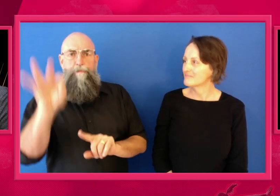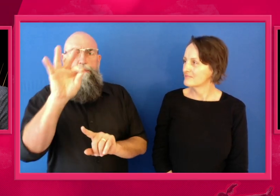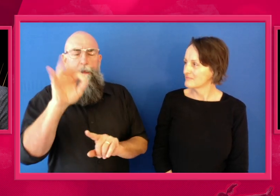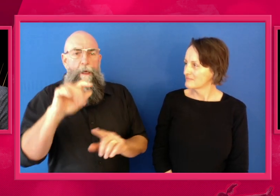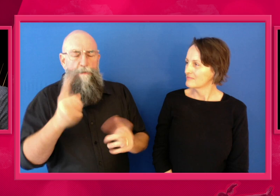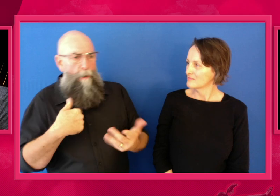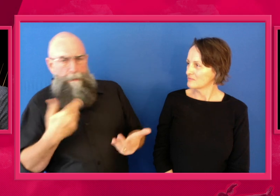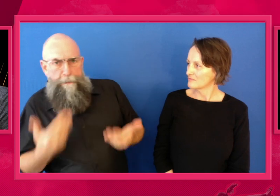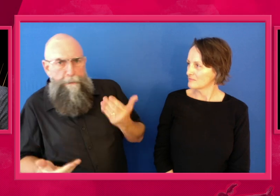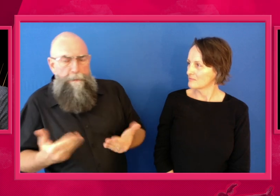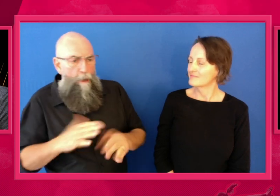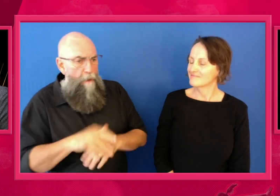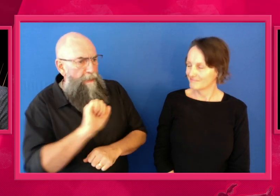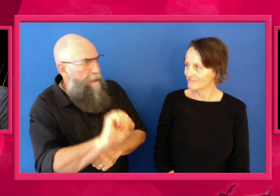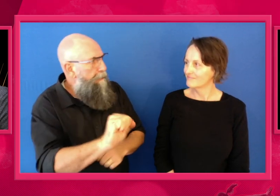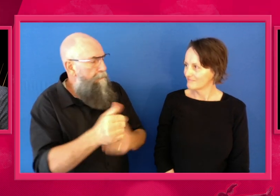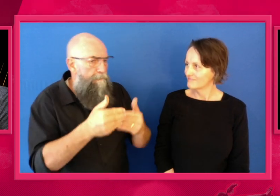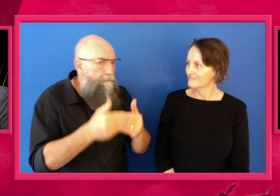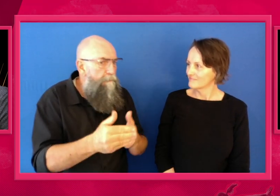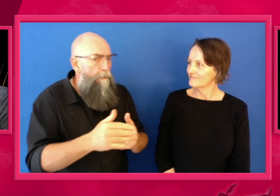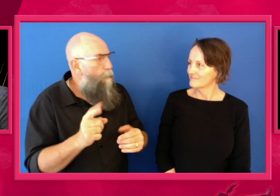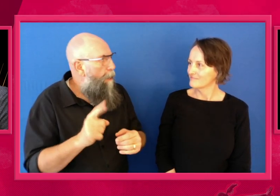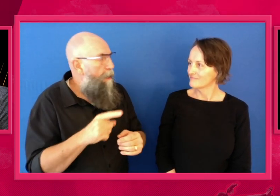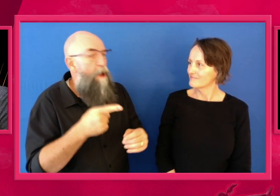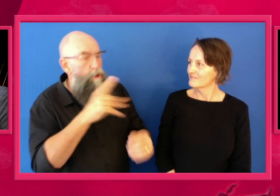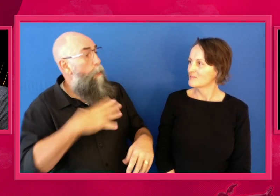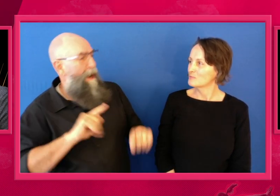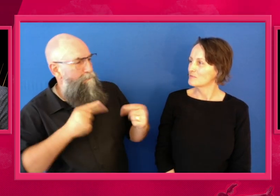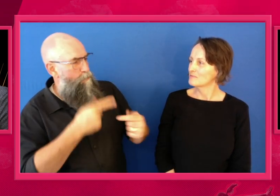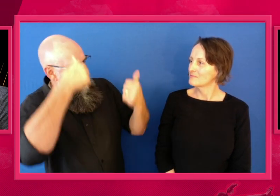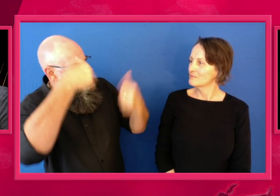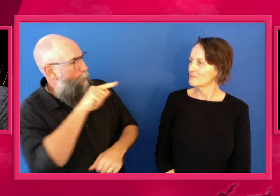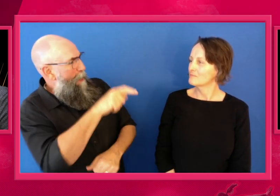predict. You want to face someone that you've played 1000 times, because you'll have all